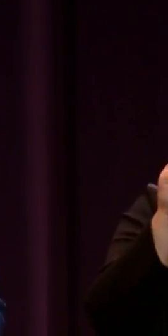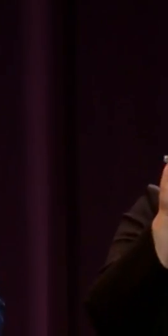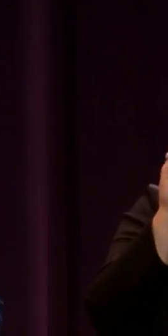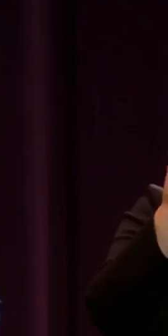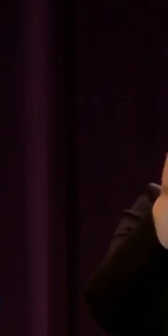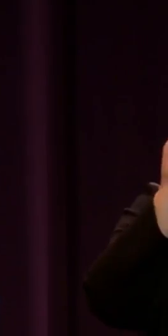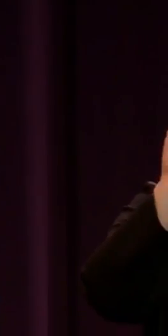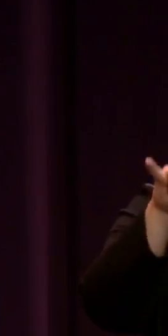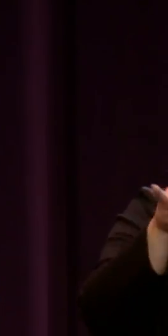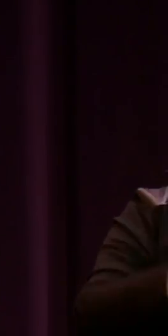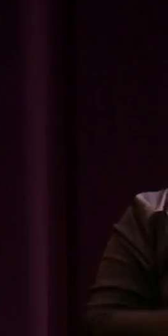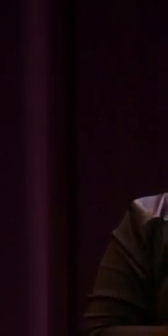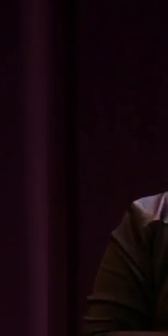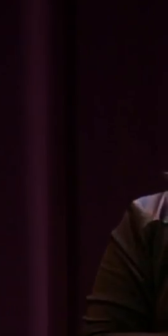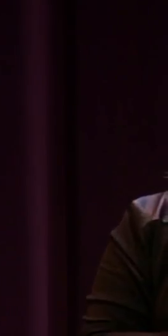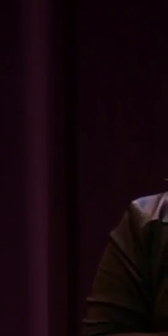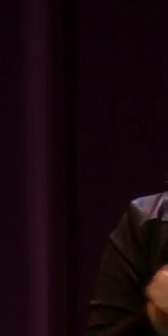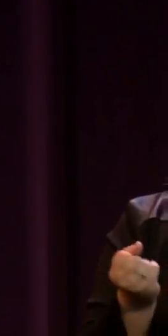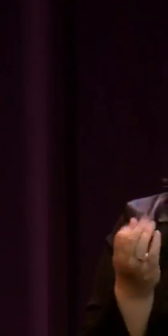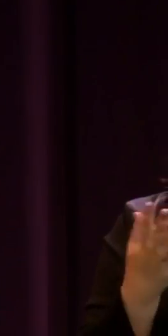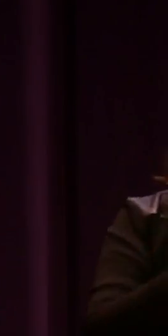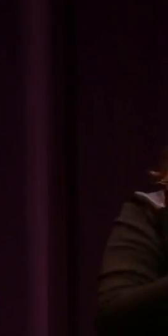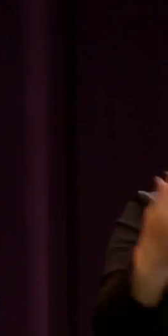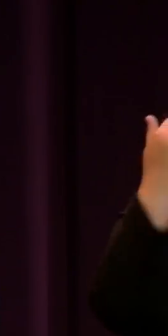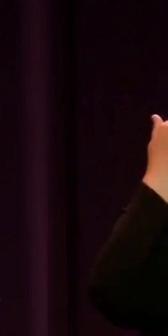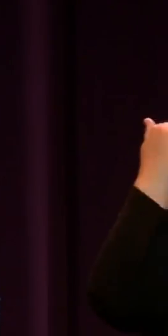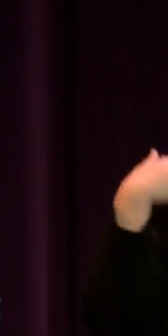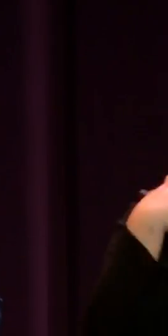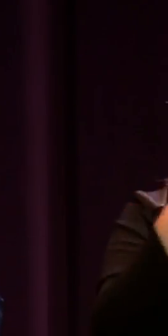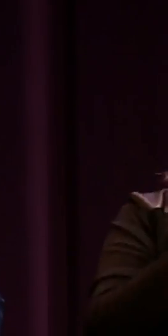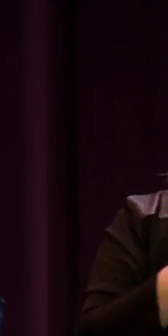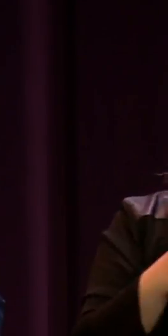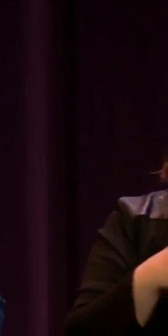AS MANY OF YOU KNOW, THERE HAVE BEEN TENSIONS AS WE HAVE WORKED